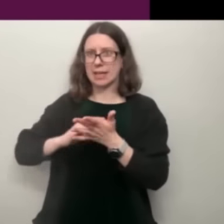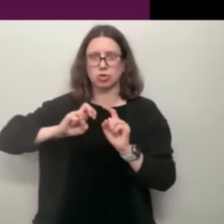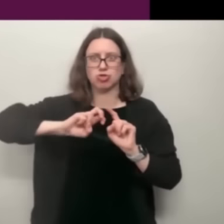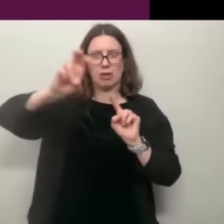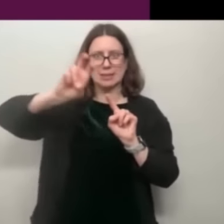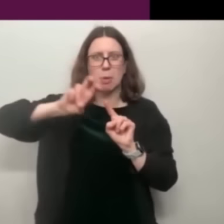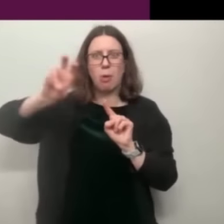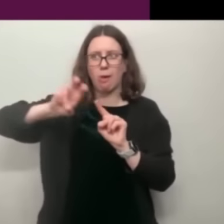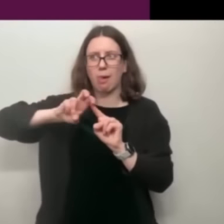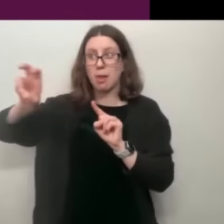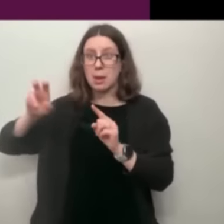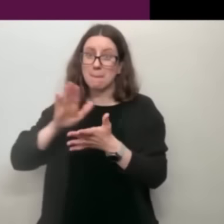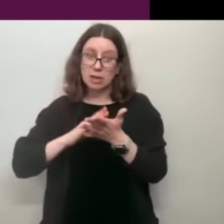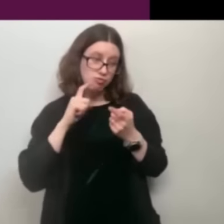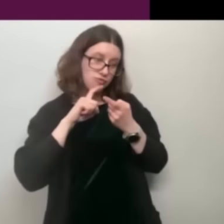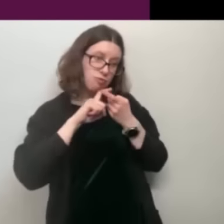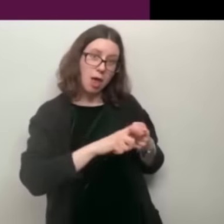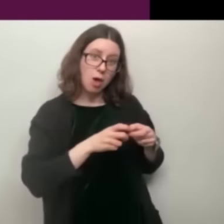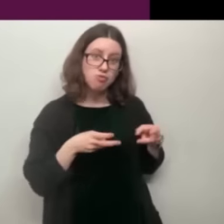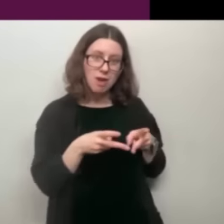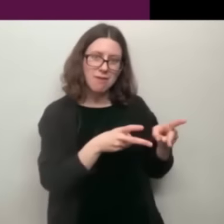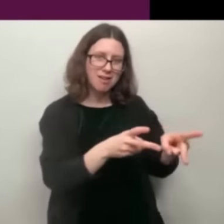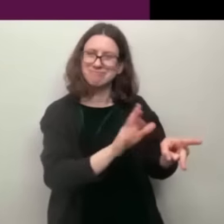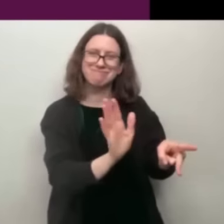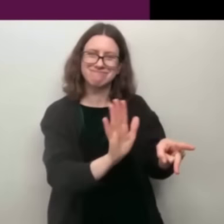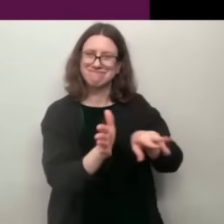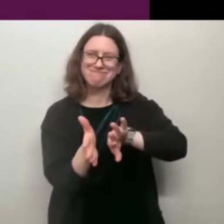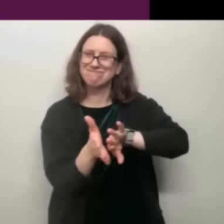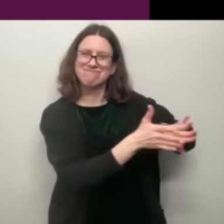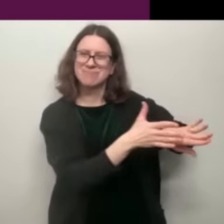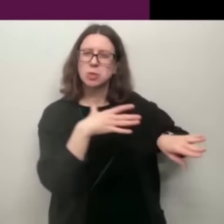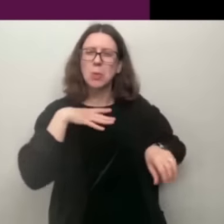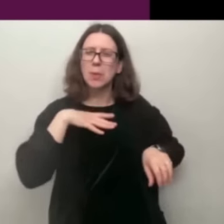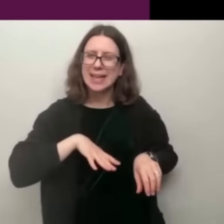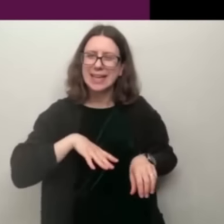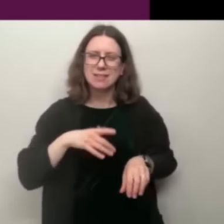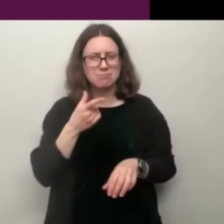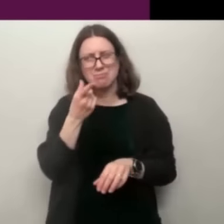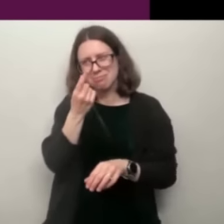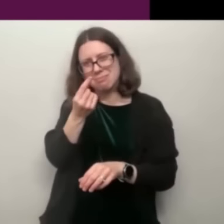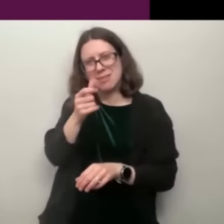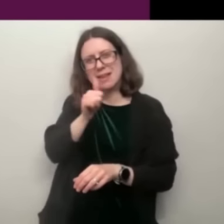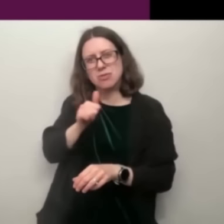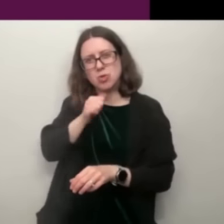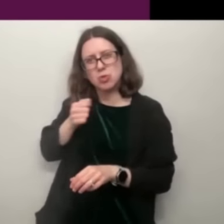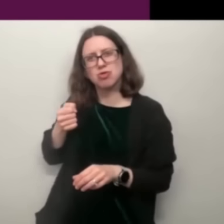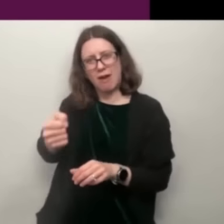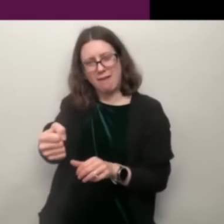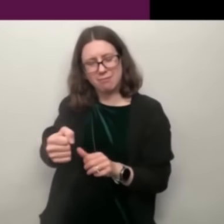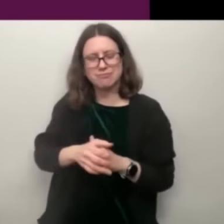such as the Severn, heavy industry began to cluster around the nearby black country, a location far more central